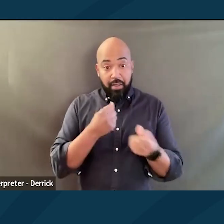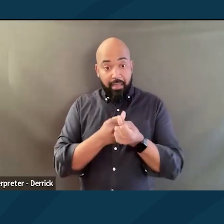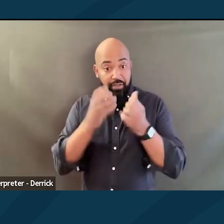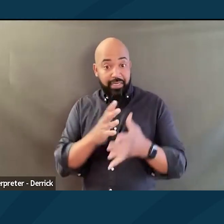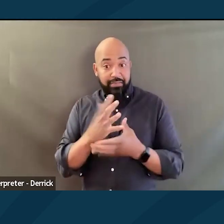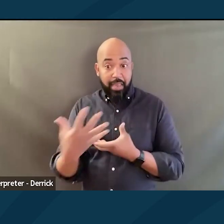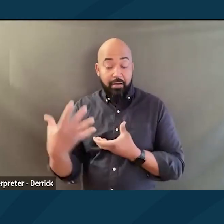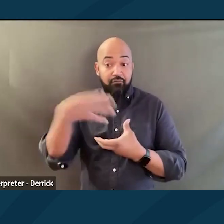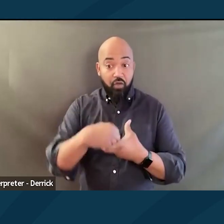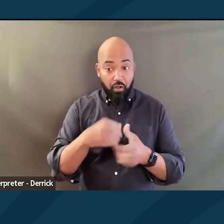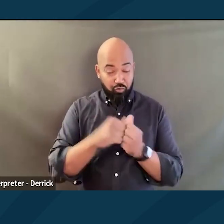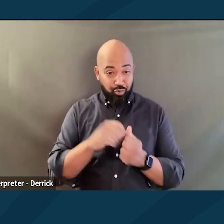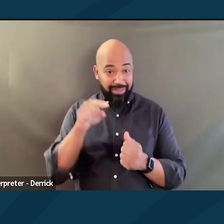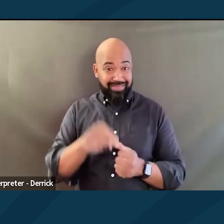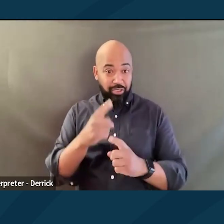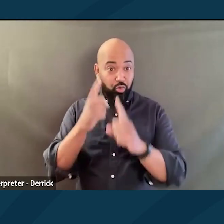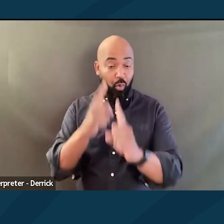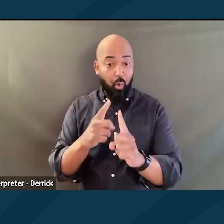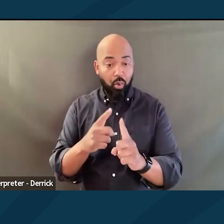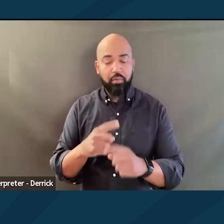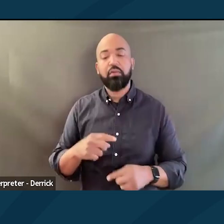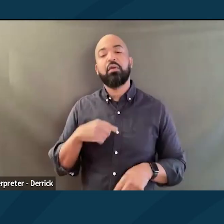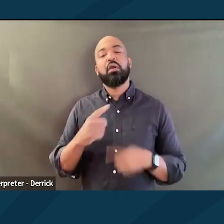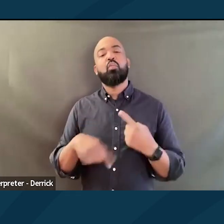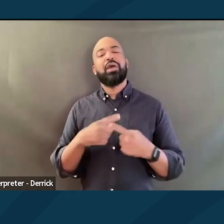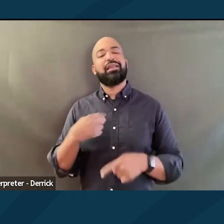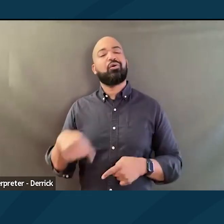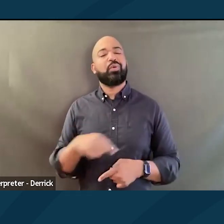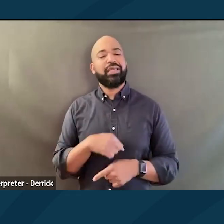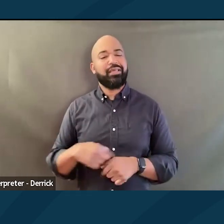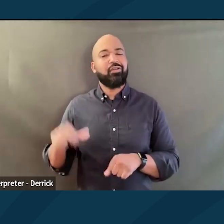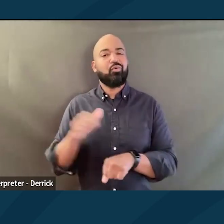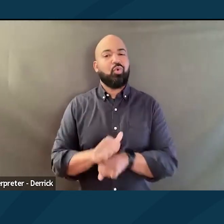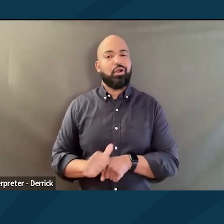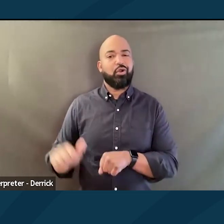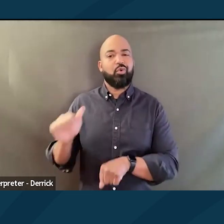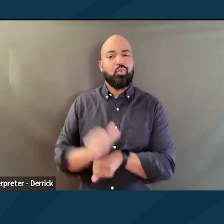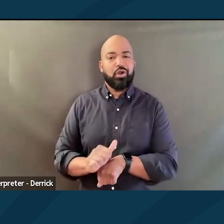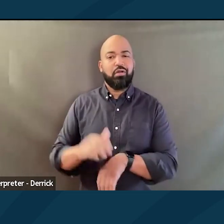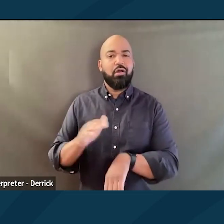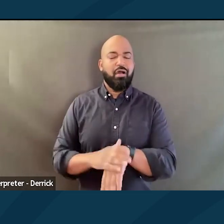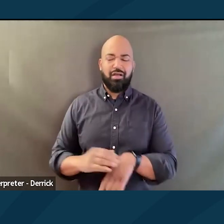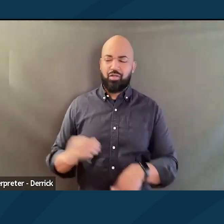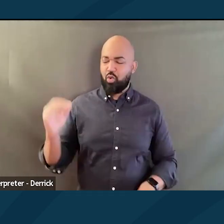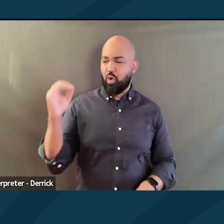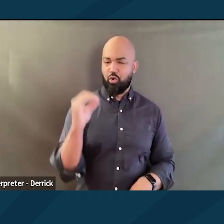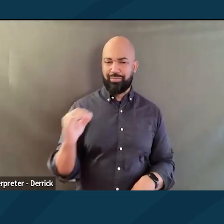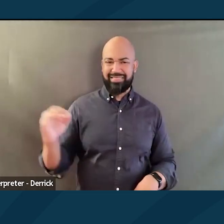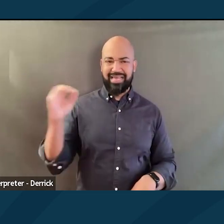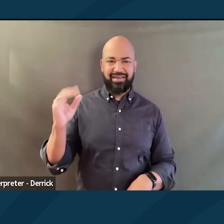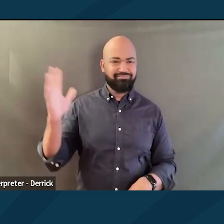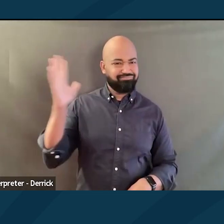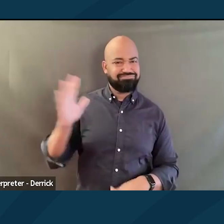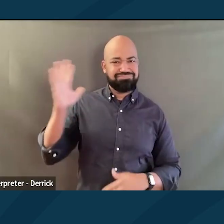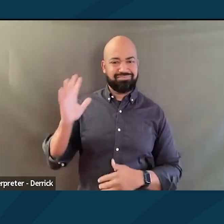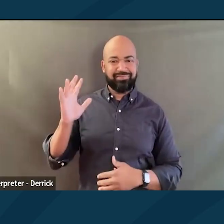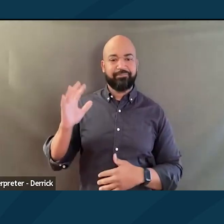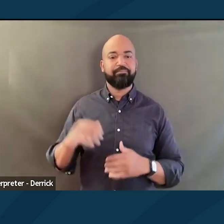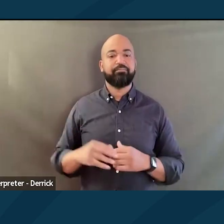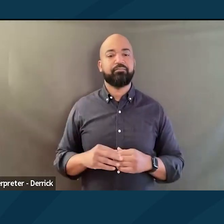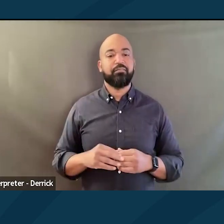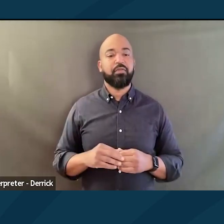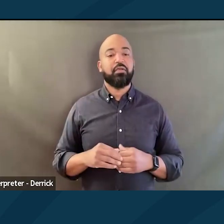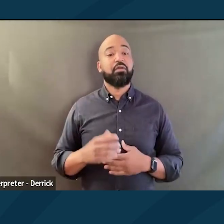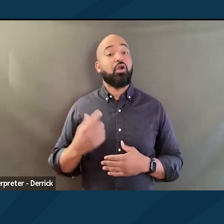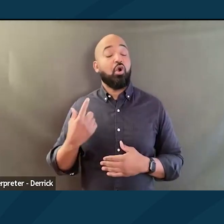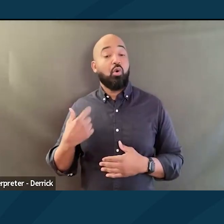Because I know when we did the Olmstead stuff back in the day, we did have the court support